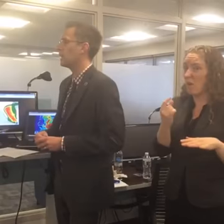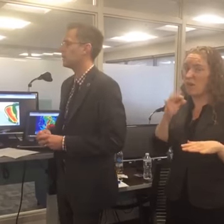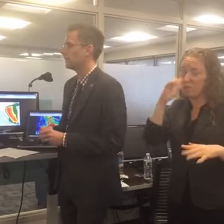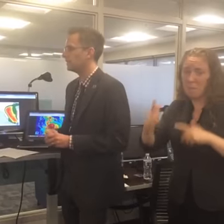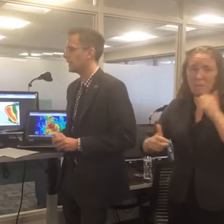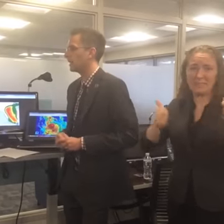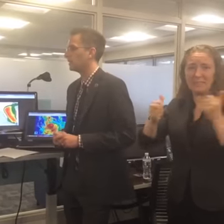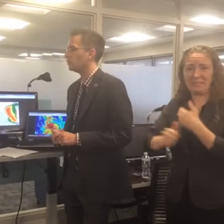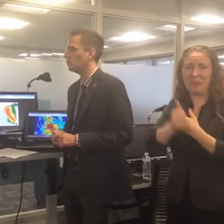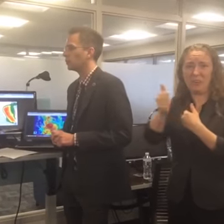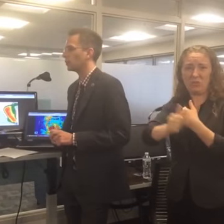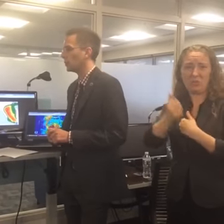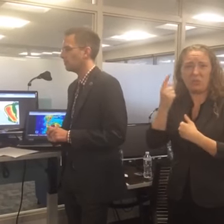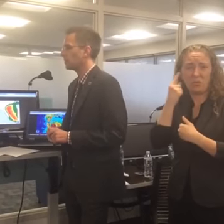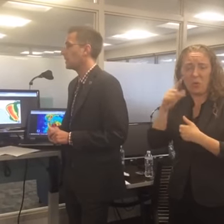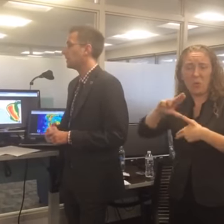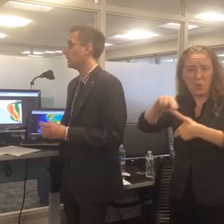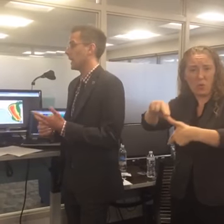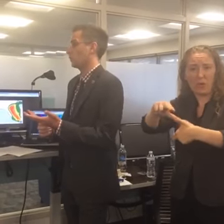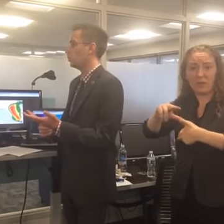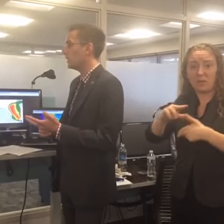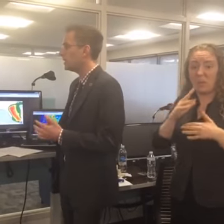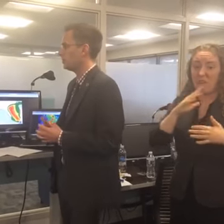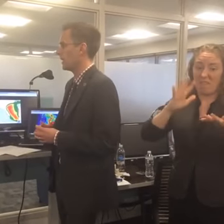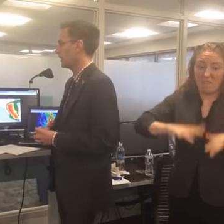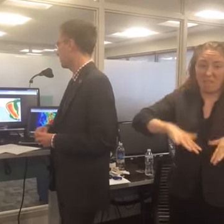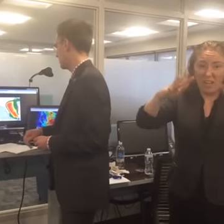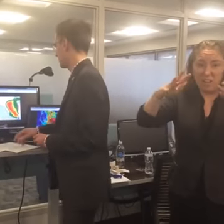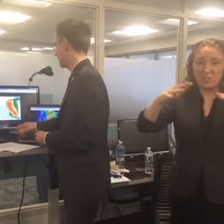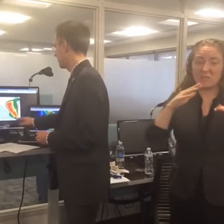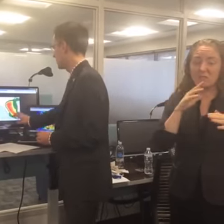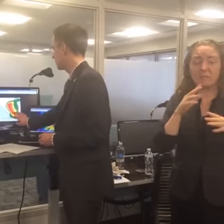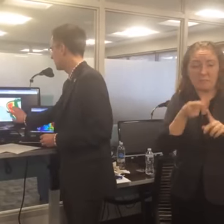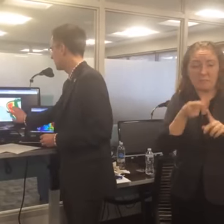More flash flood fatalities do occur than actual wind impacts across the area, so something